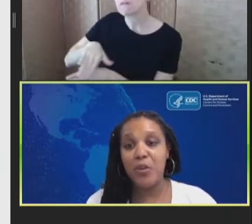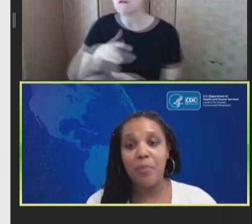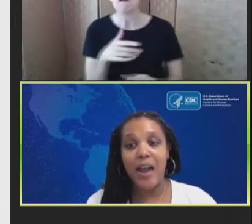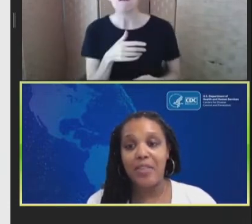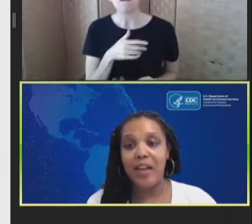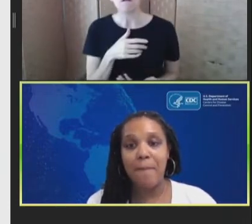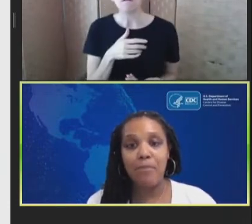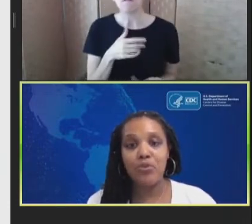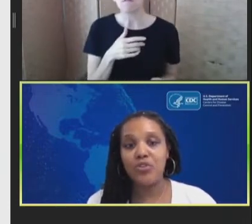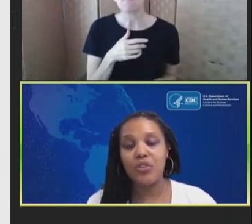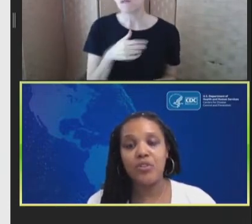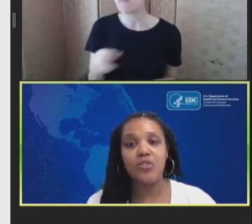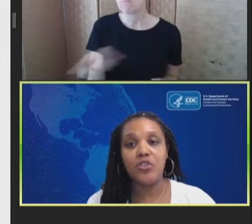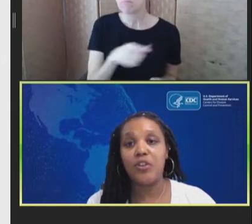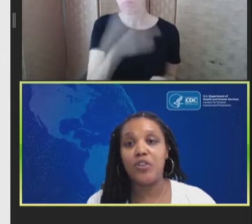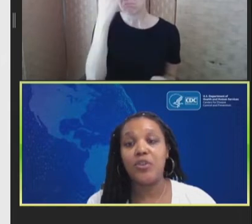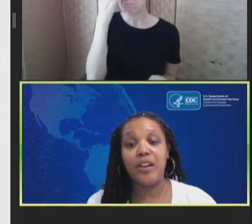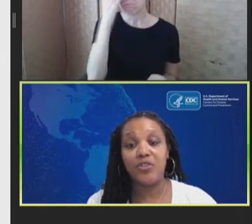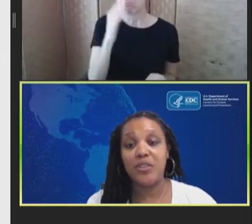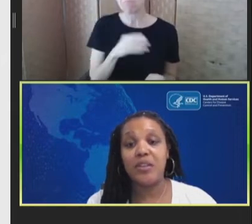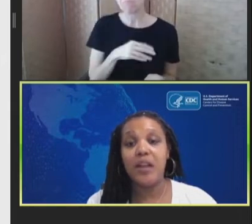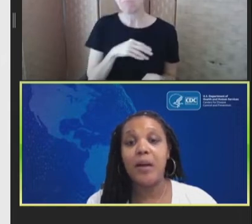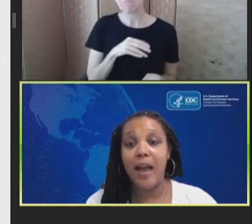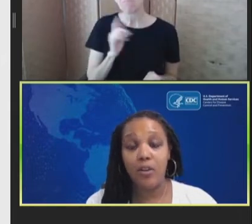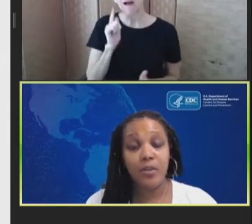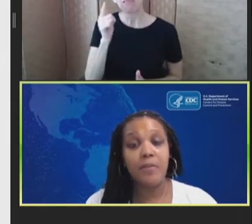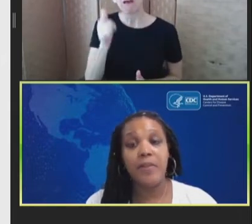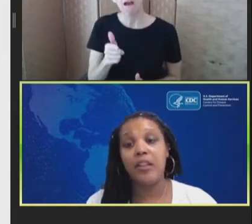you know, by the time boosters started to actually come out and be available,